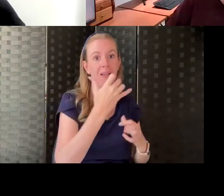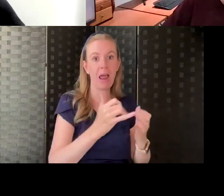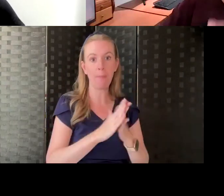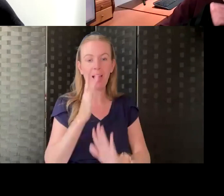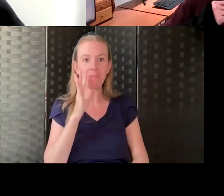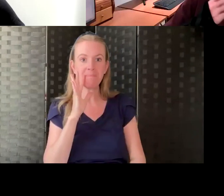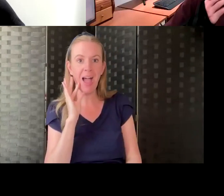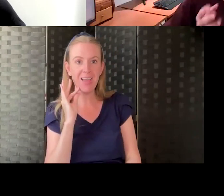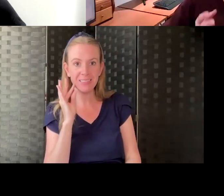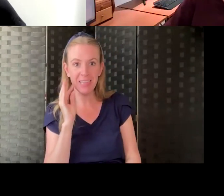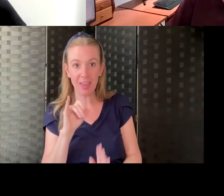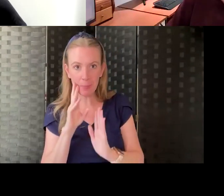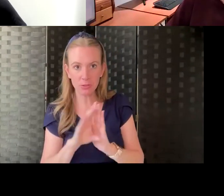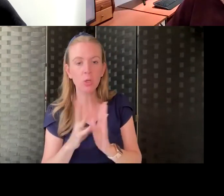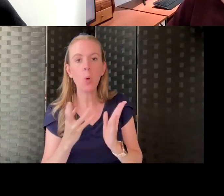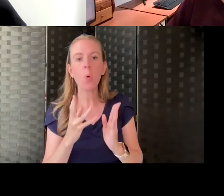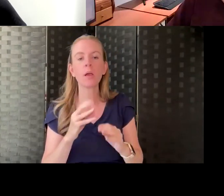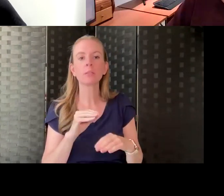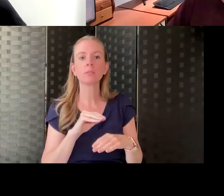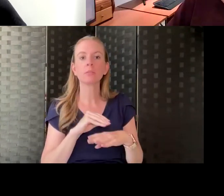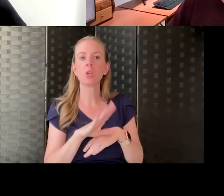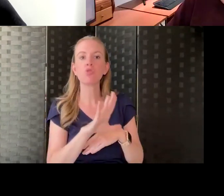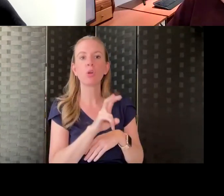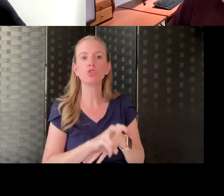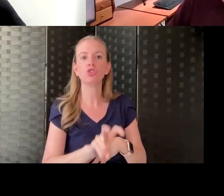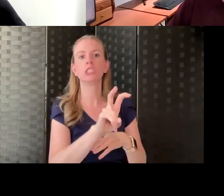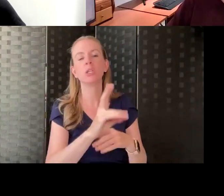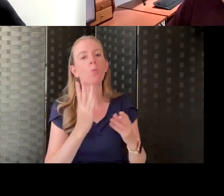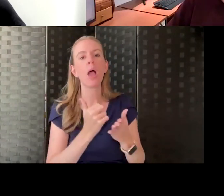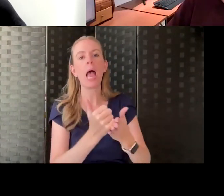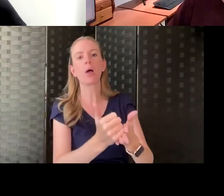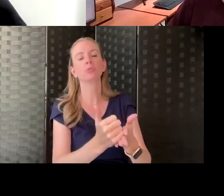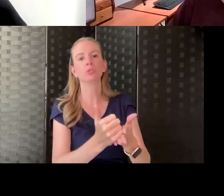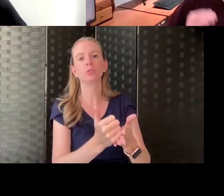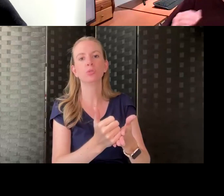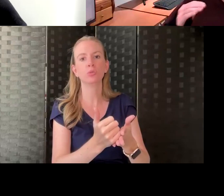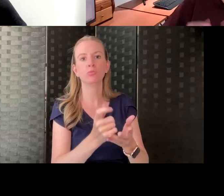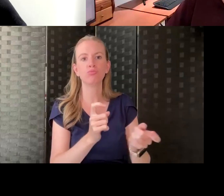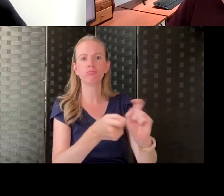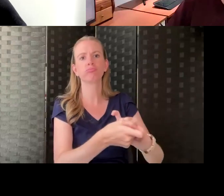what was impactful in your journey? What helped you to get by, were there any specific things?